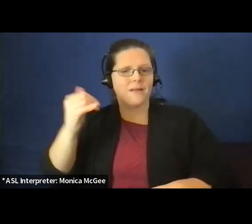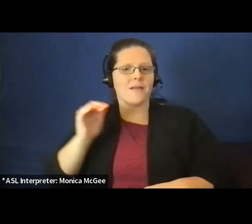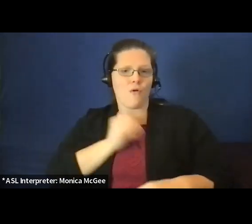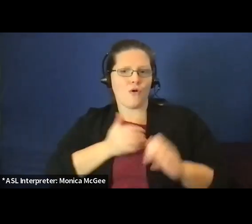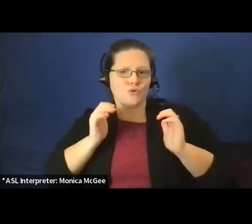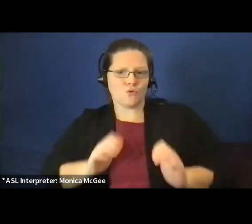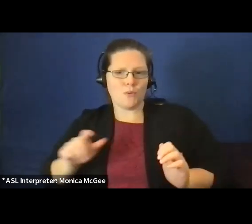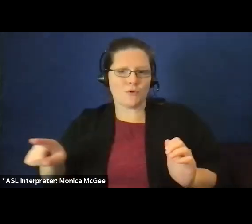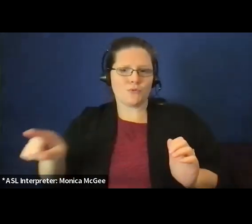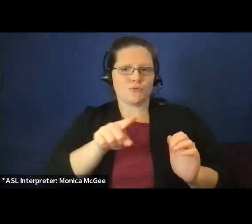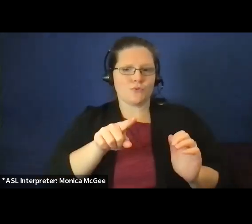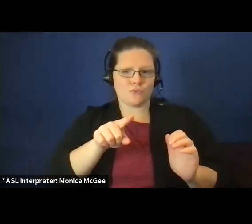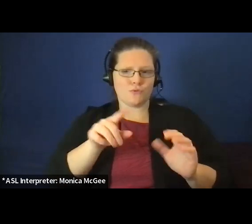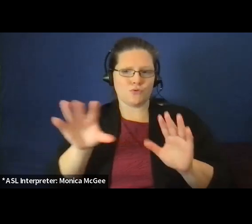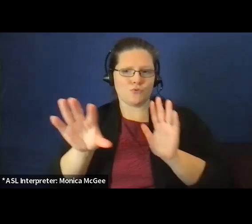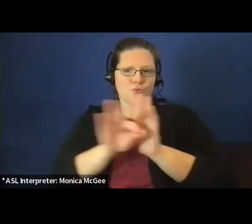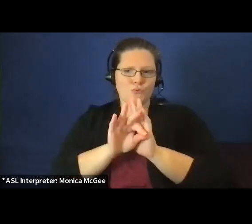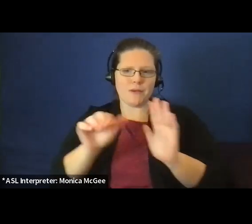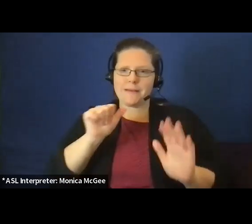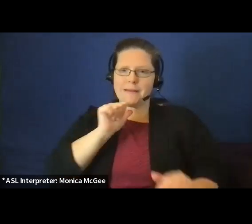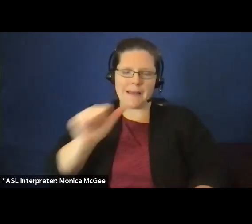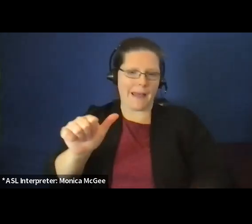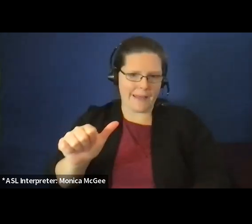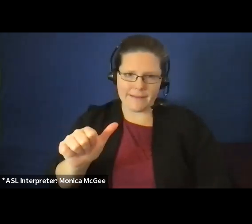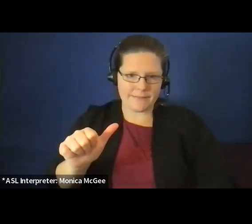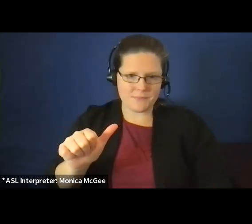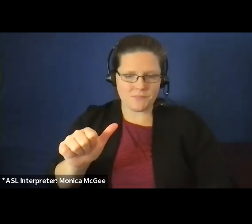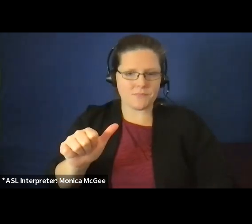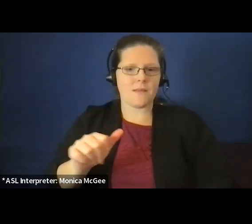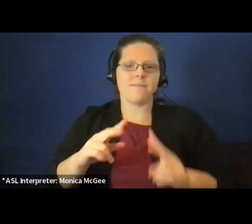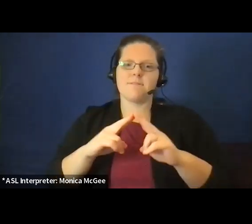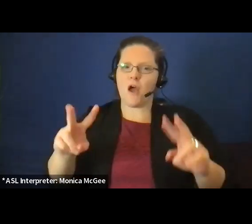Florida CIL, created med talk, which is inviting doctors to talk to the community, which is answering